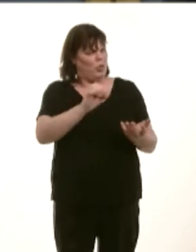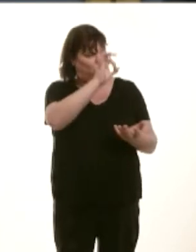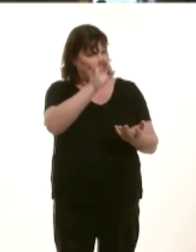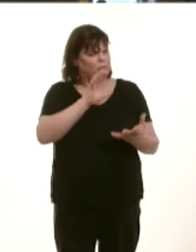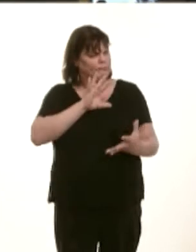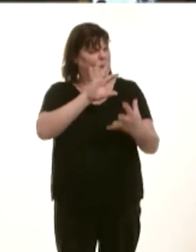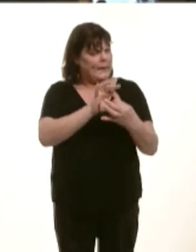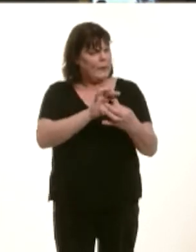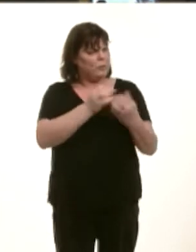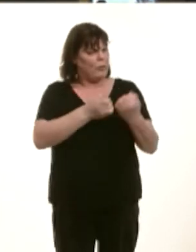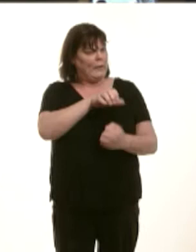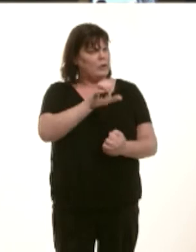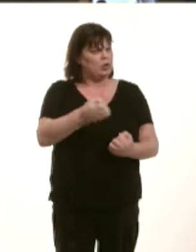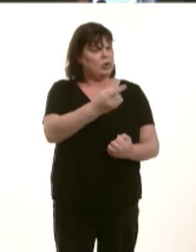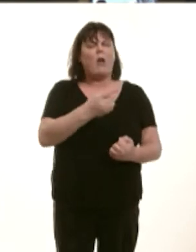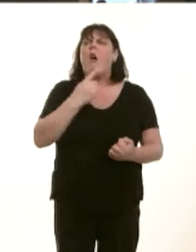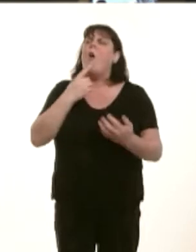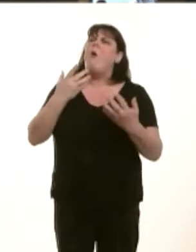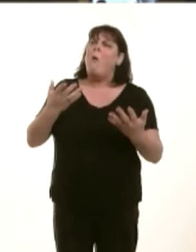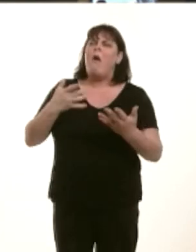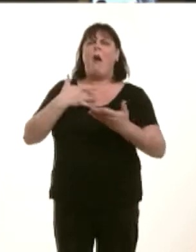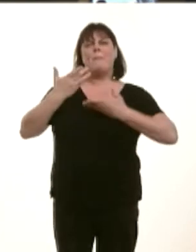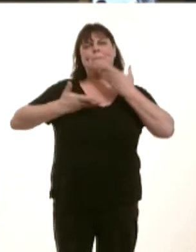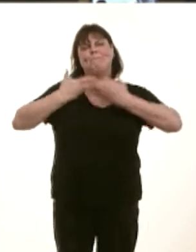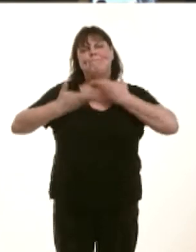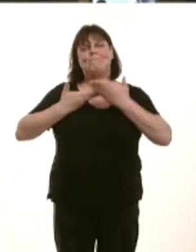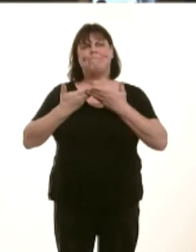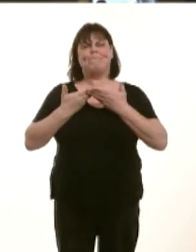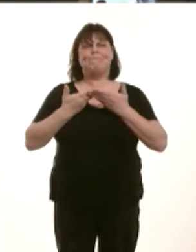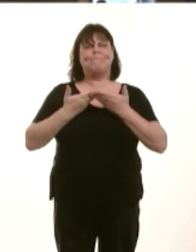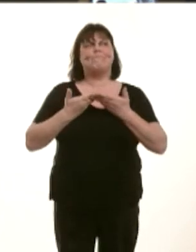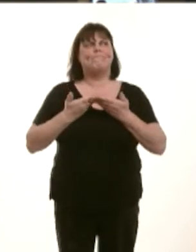Keith Davies: Itís to do with ëhunaniaethí, about being seen as a person livingó